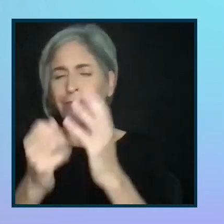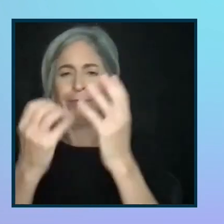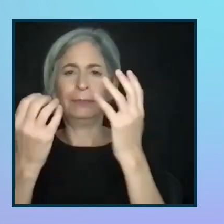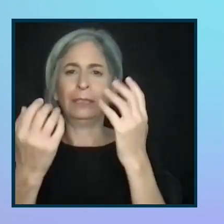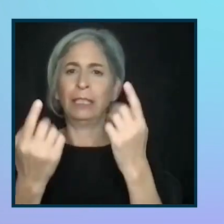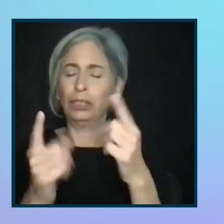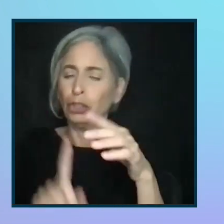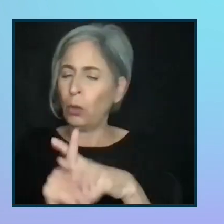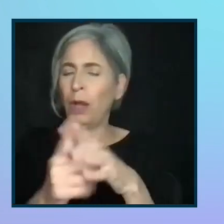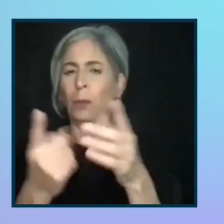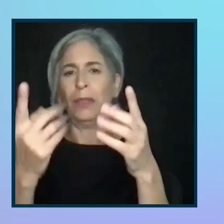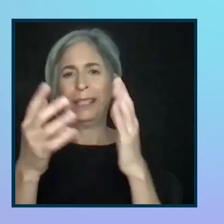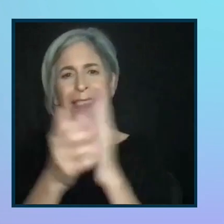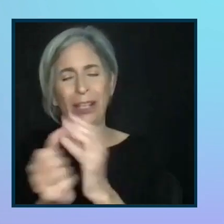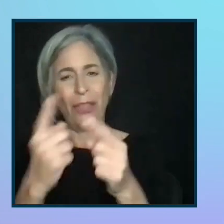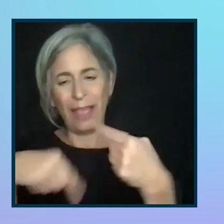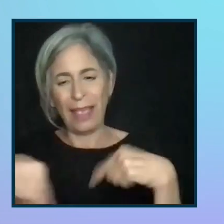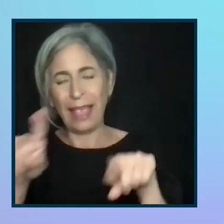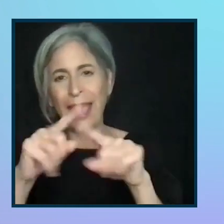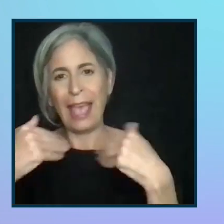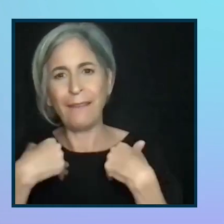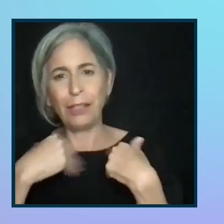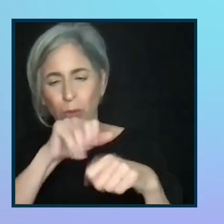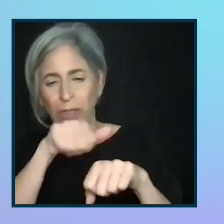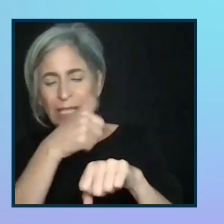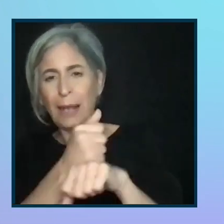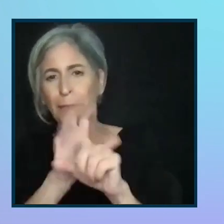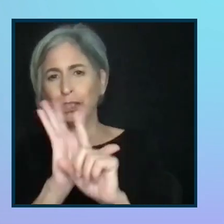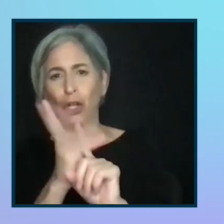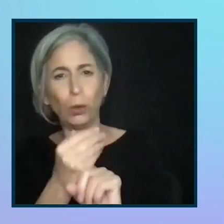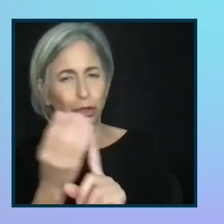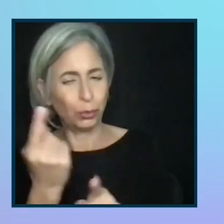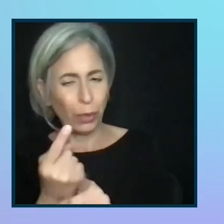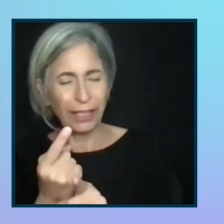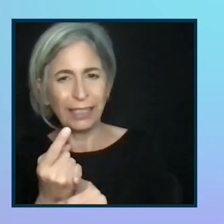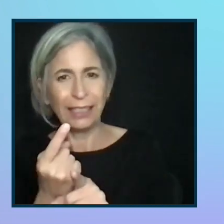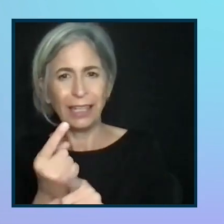well, that's another way of establishing culture. It's another way of saying,